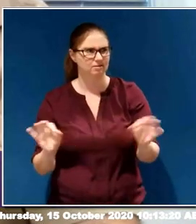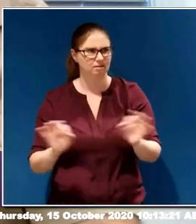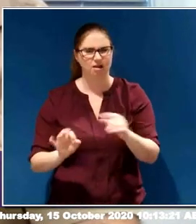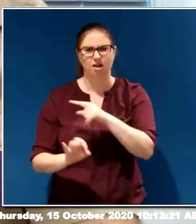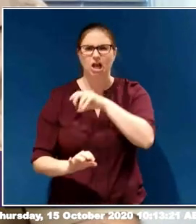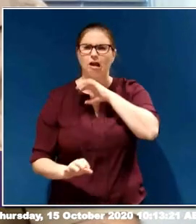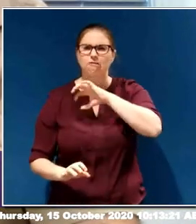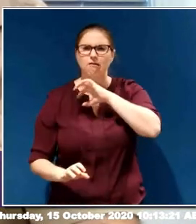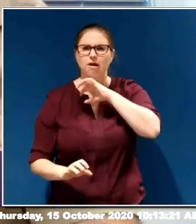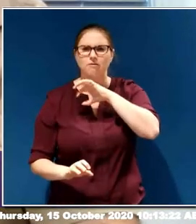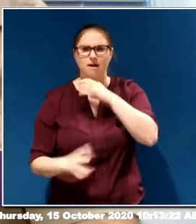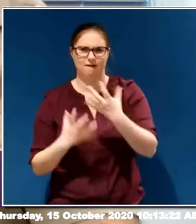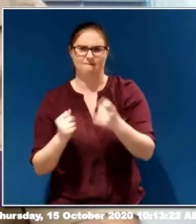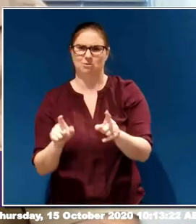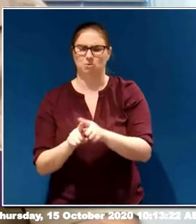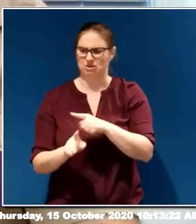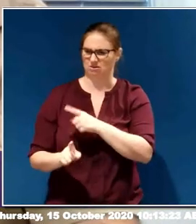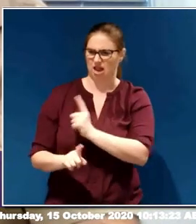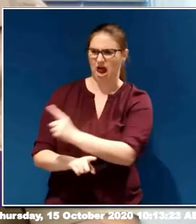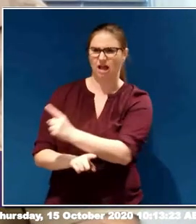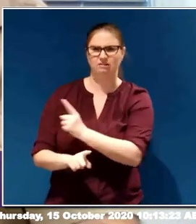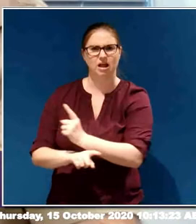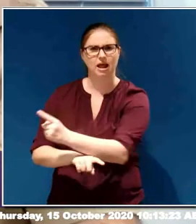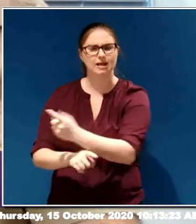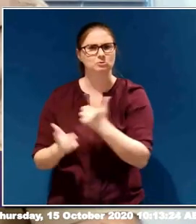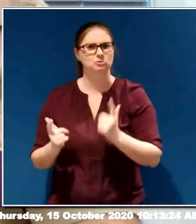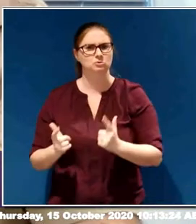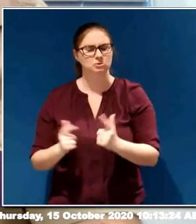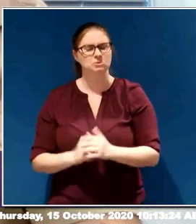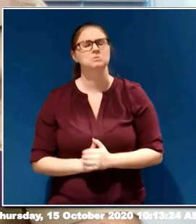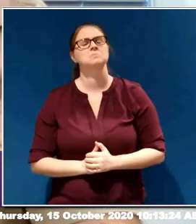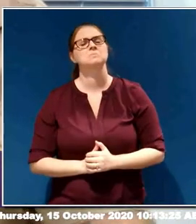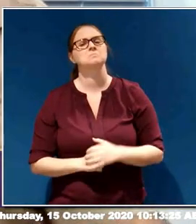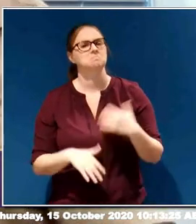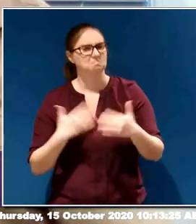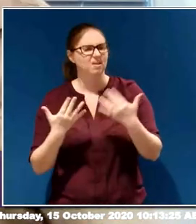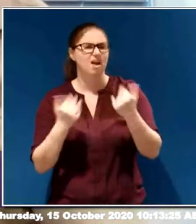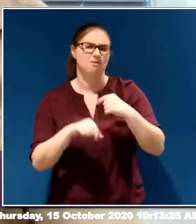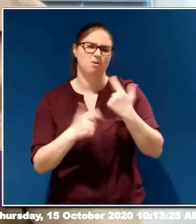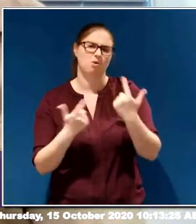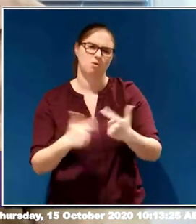Alex, in particular, went up and spoke to the principal of the school when he